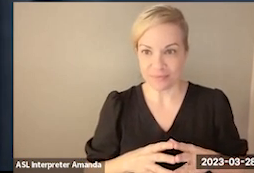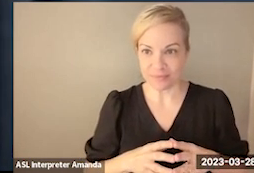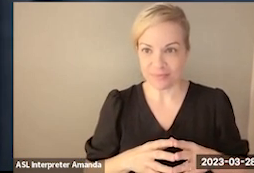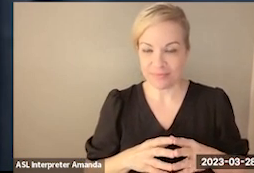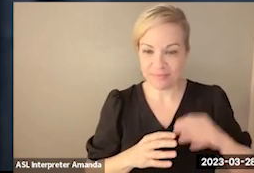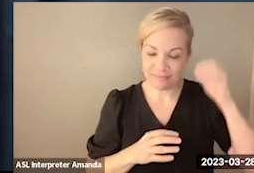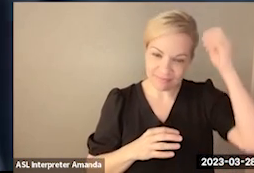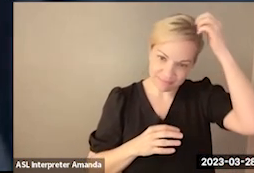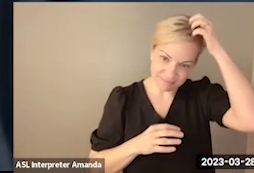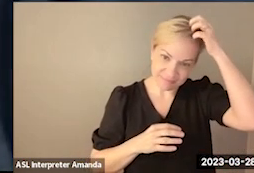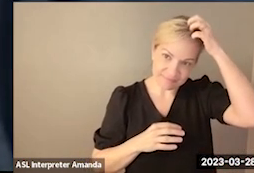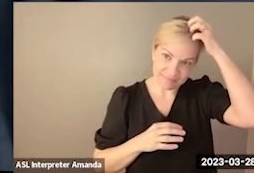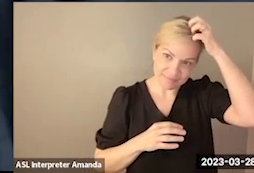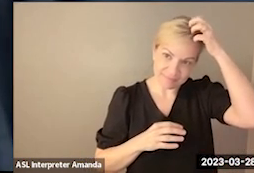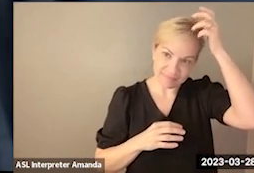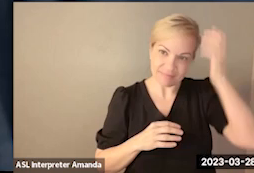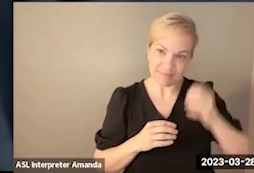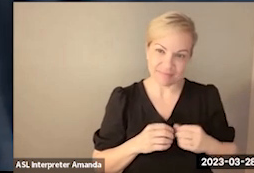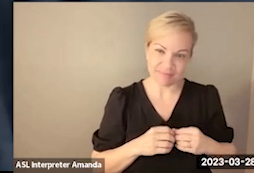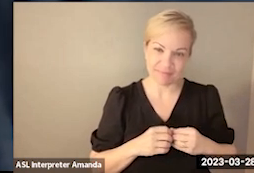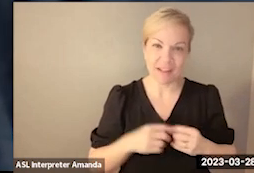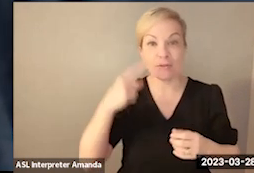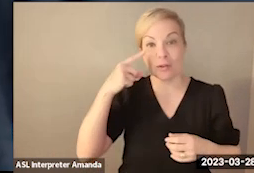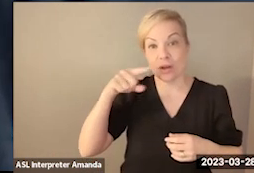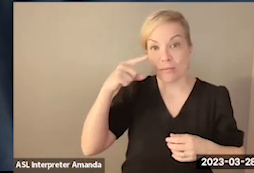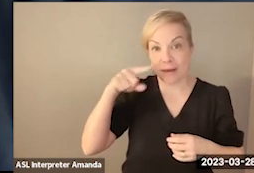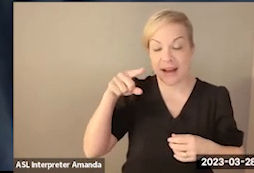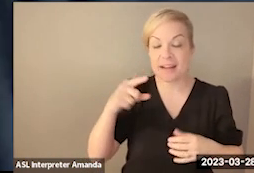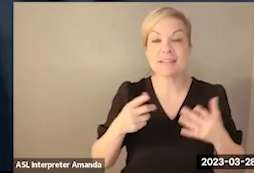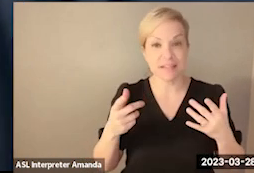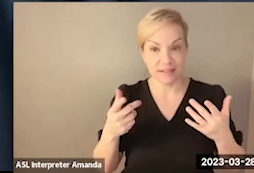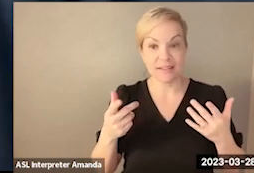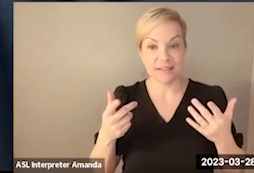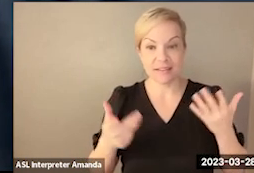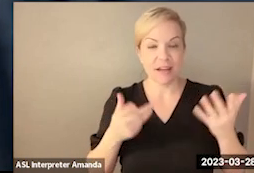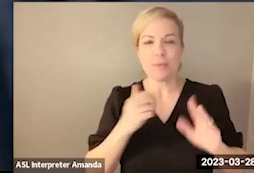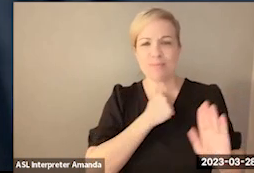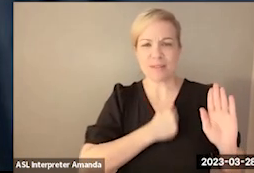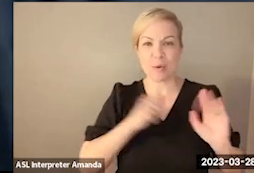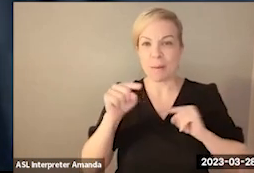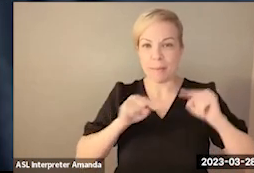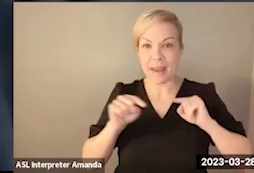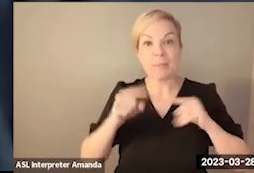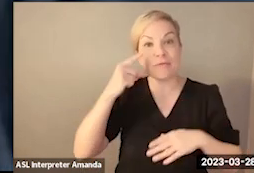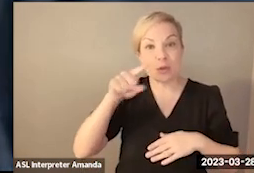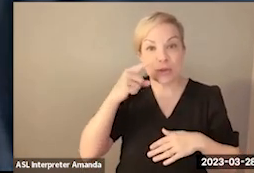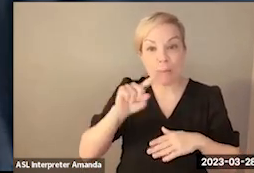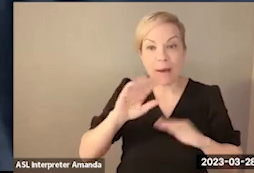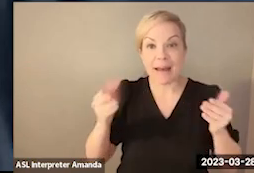Debbie Stine, Science & Technology Policy Academy: i'd appreciate it, if if you could. Oh, sorry if you could just introduce yourself in Chat.